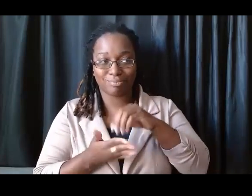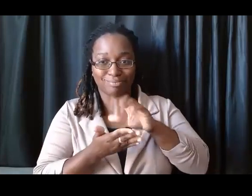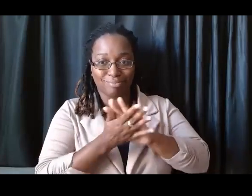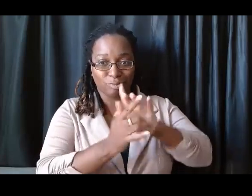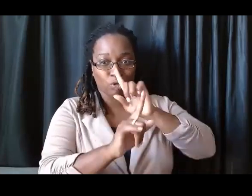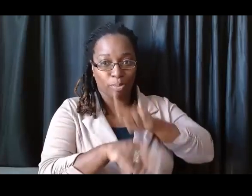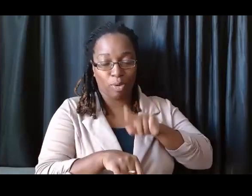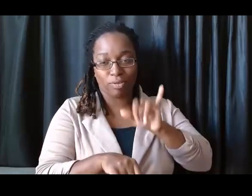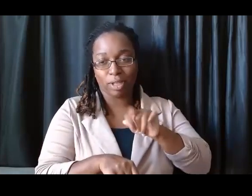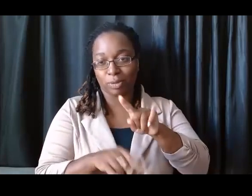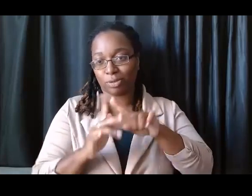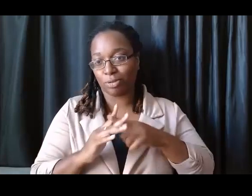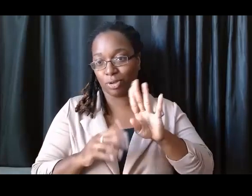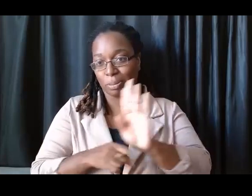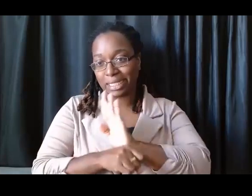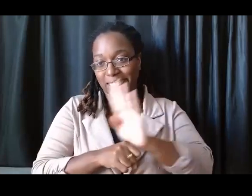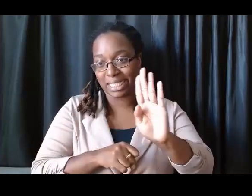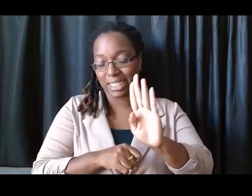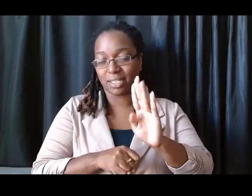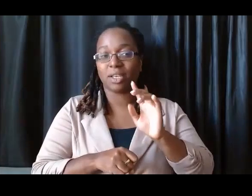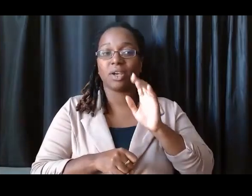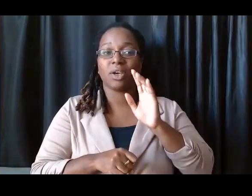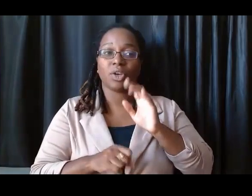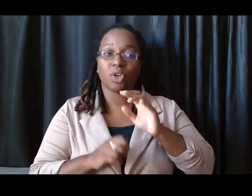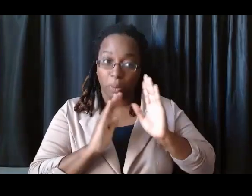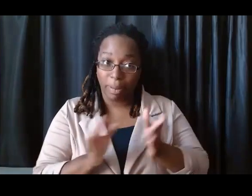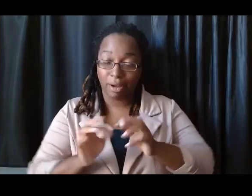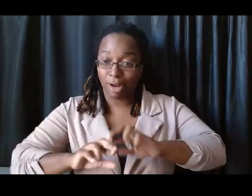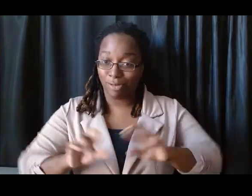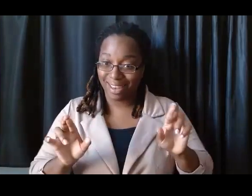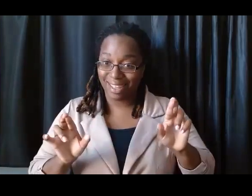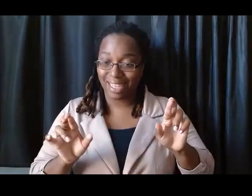you started your business so that you're prepared to give a number that's an educated guess.